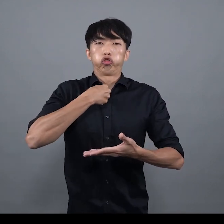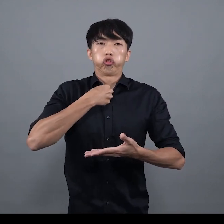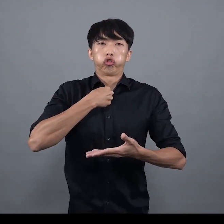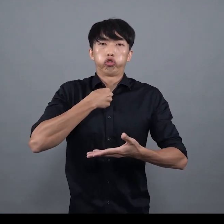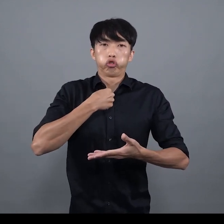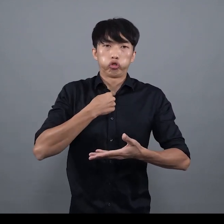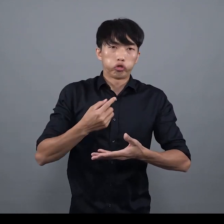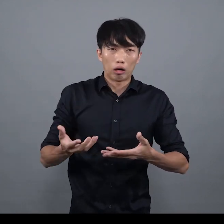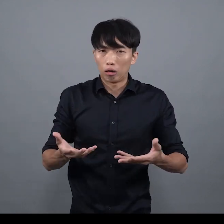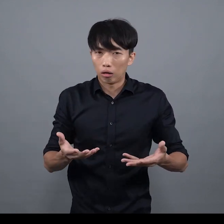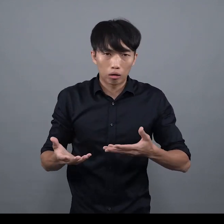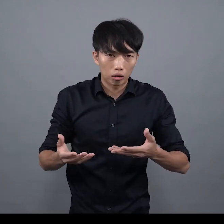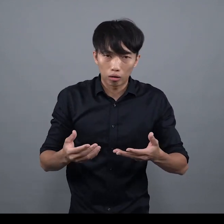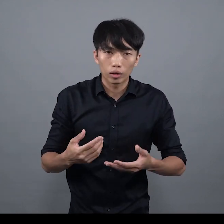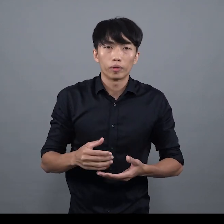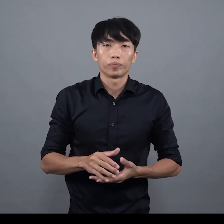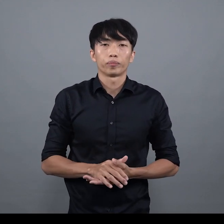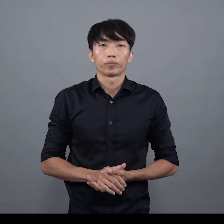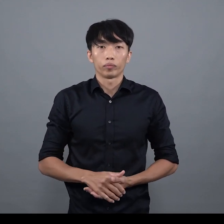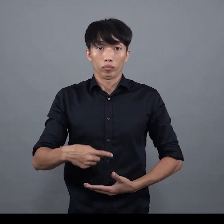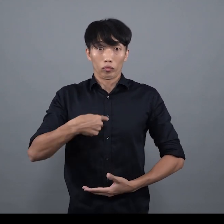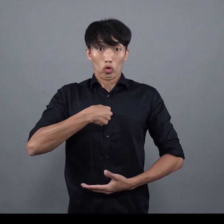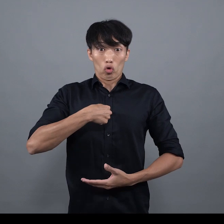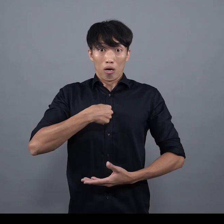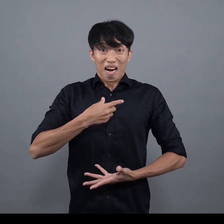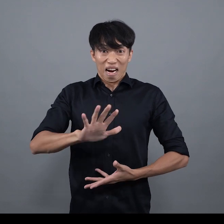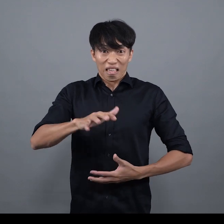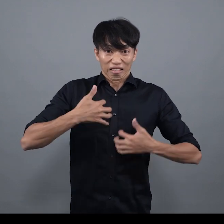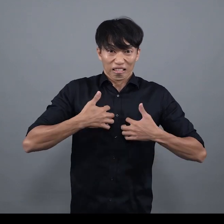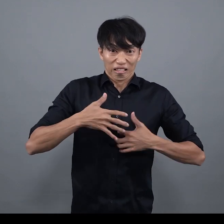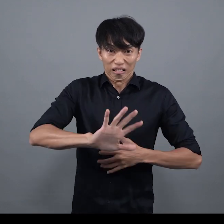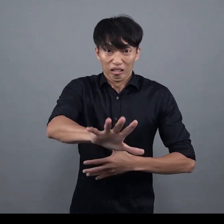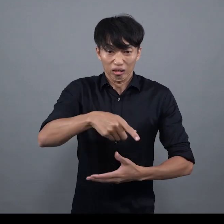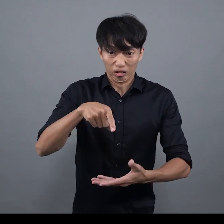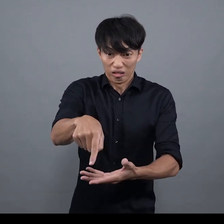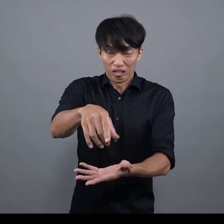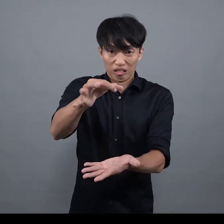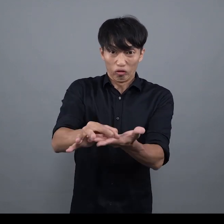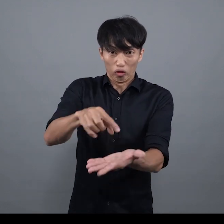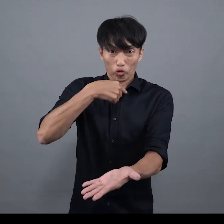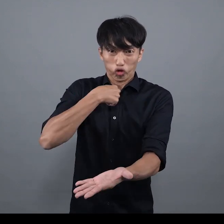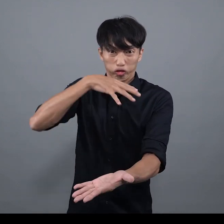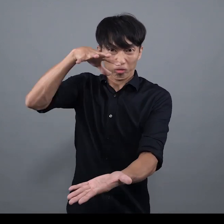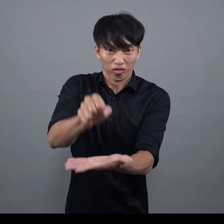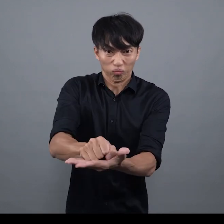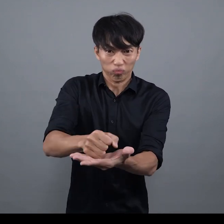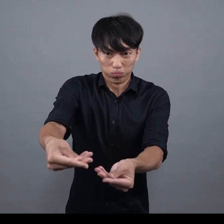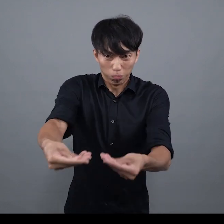and the landlord repossessed the property I kind of had an impulsive reaction to say